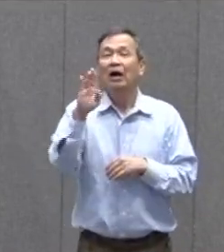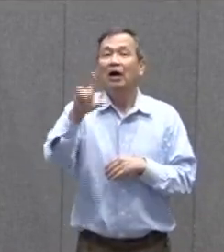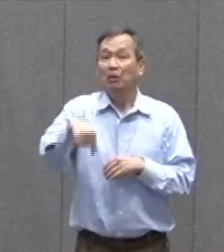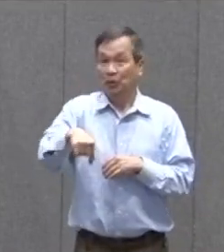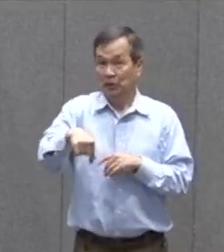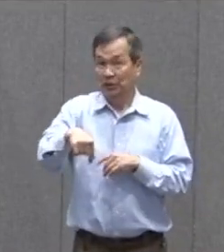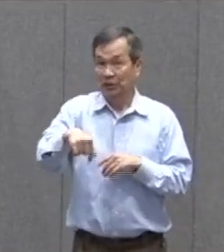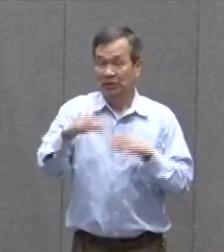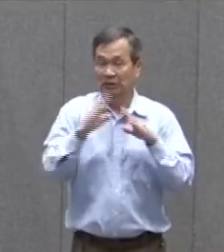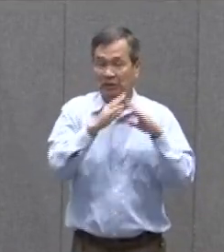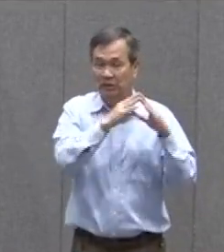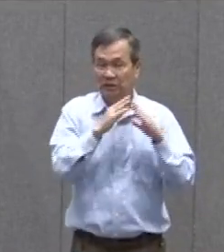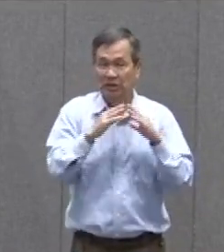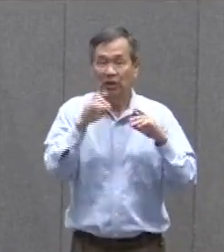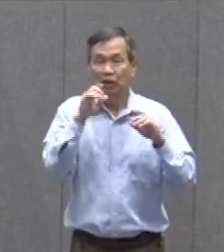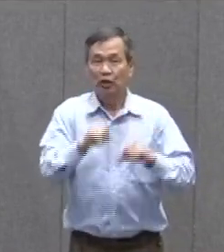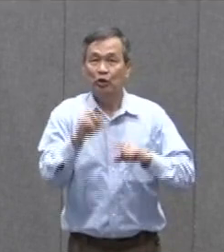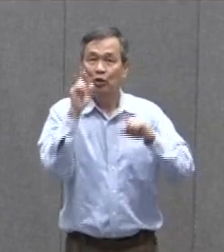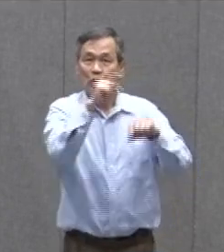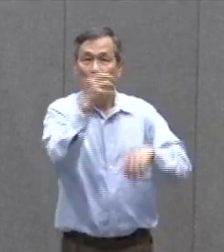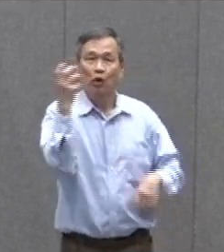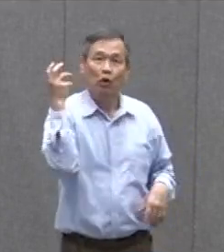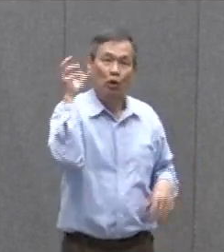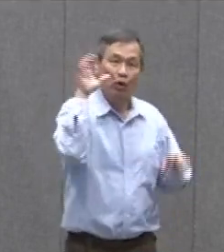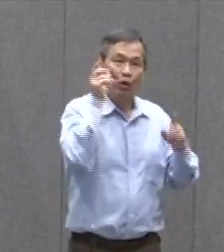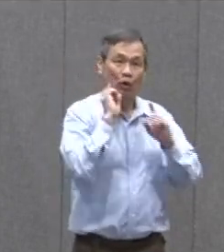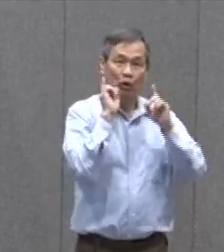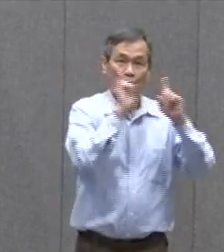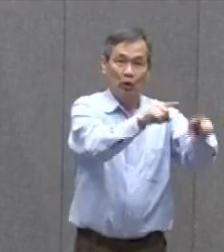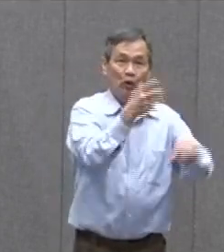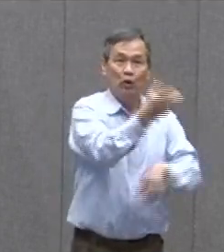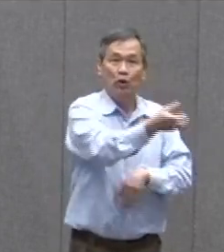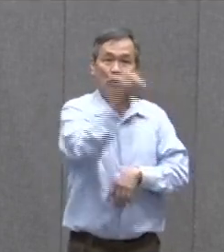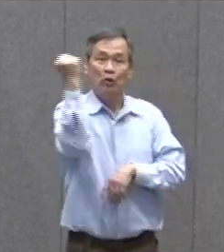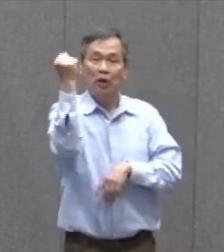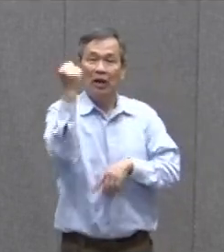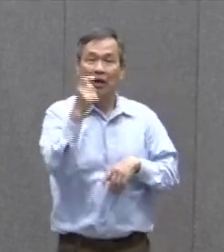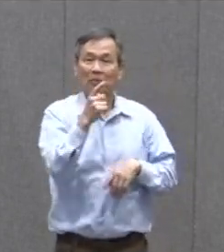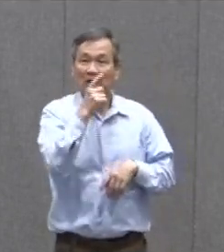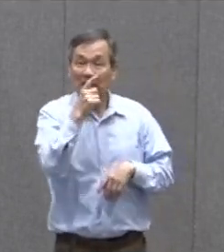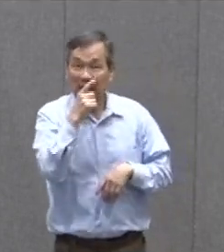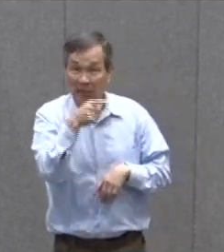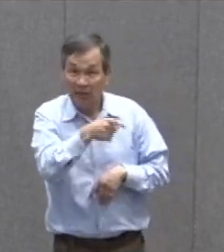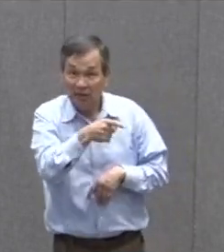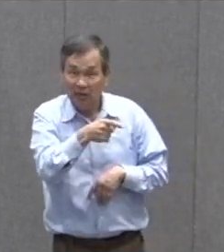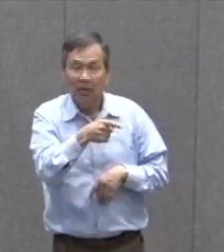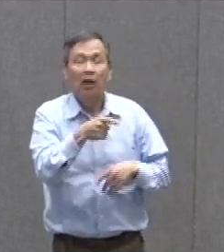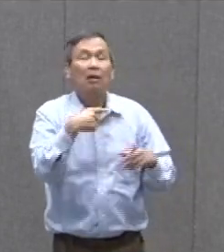to go to our Grab & Go lunch sites all across the city where they're handing out school supplies that you can use